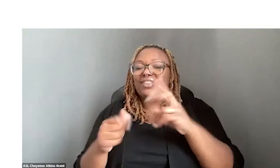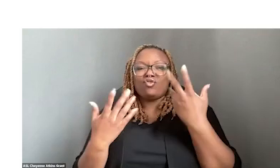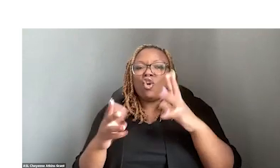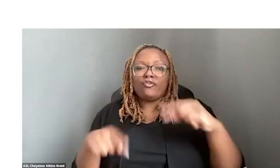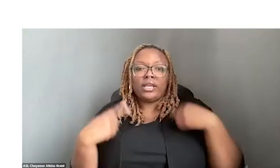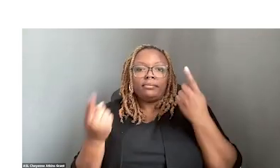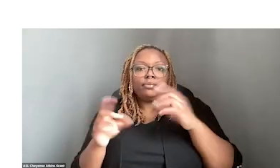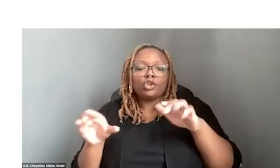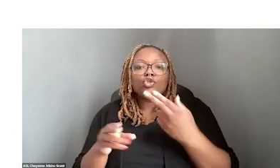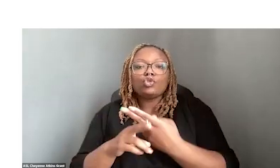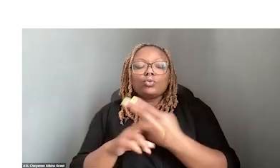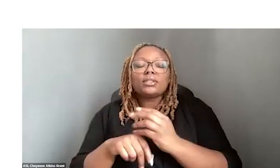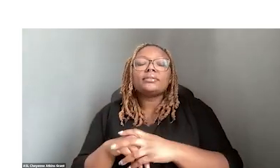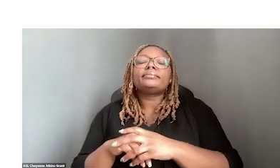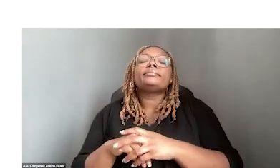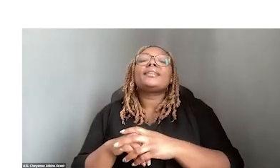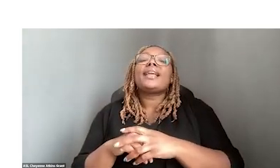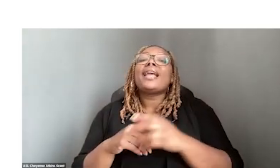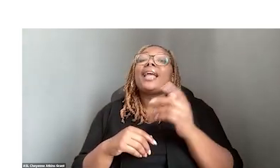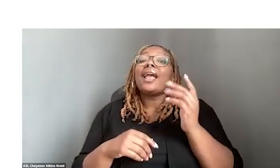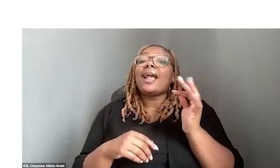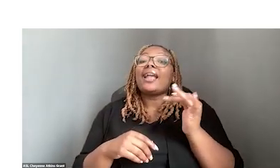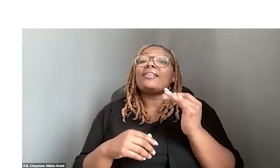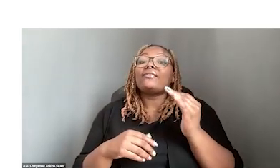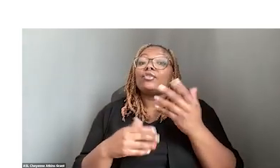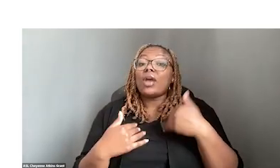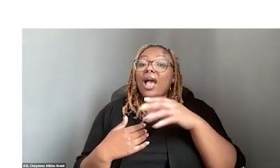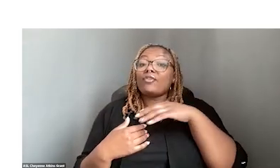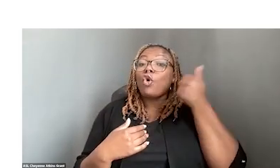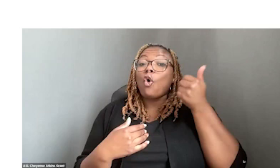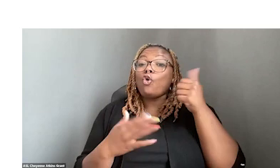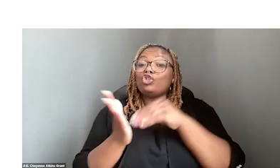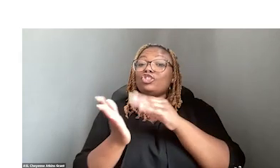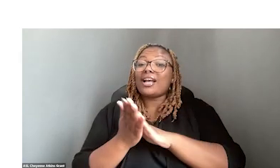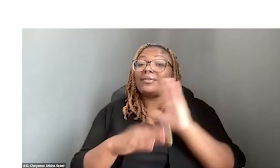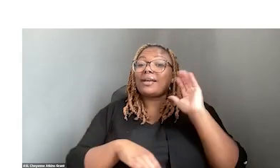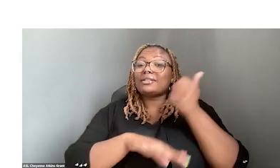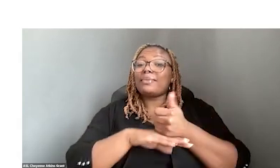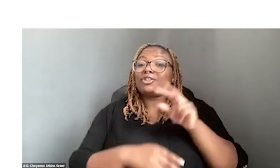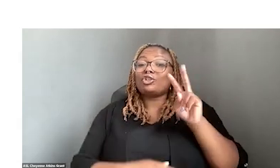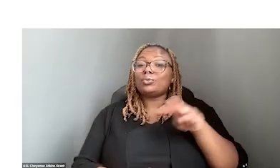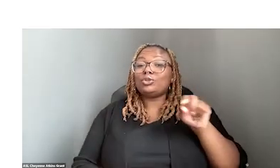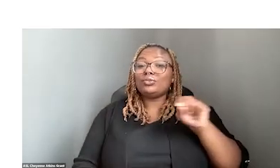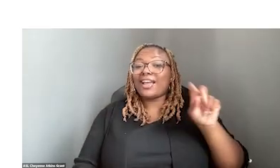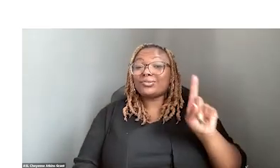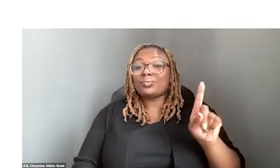If you had a -- an older document that was based on 22-1, we've already gone ahead